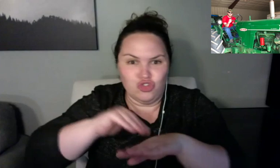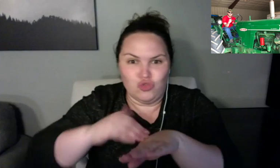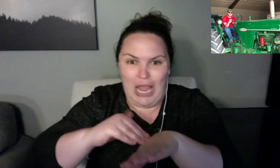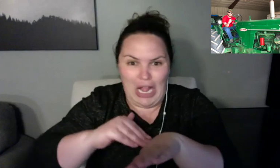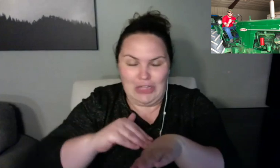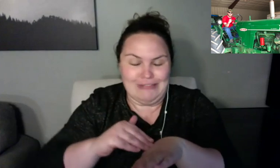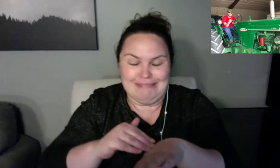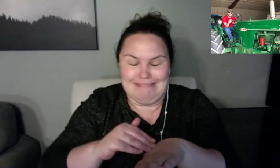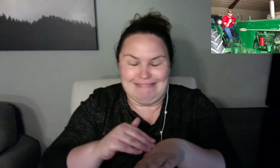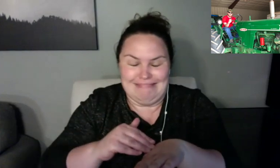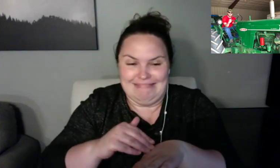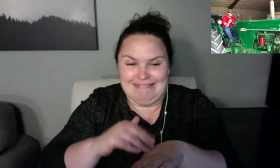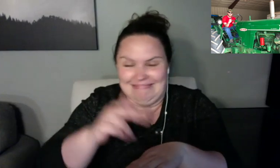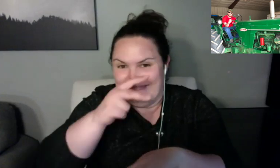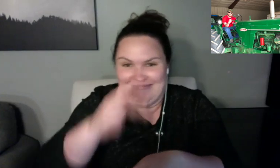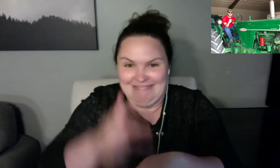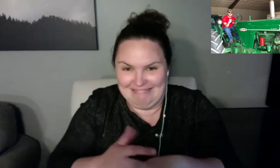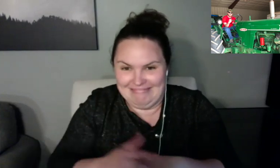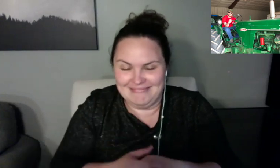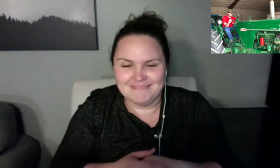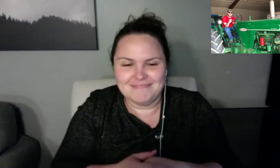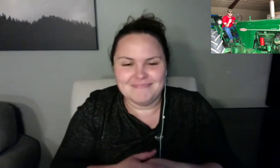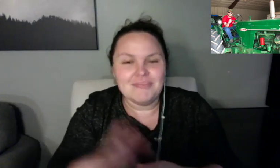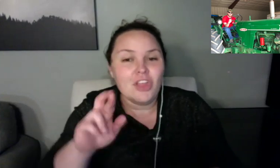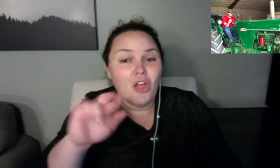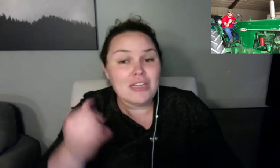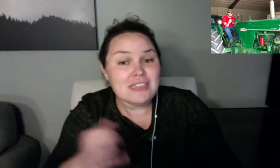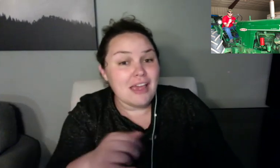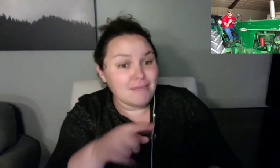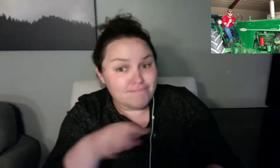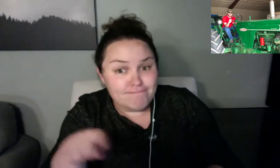Any other questions?